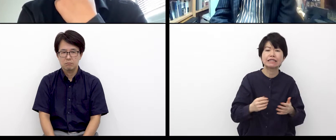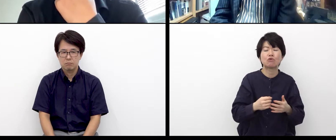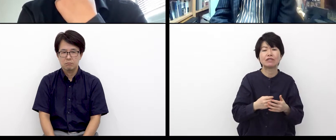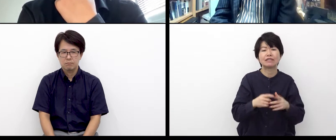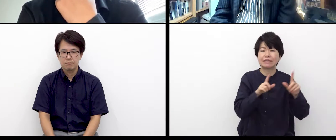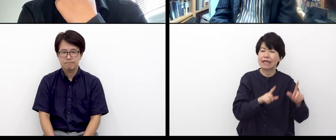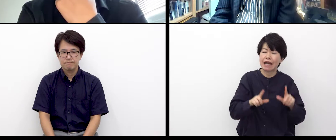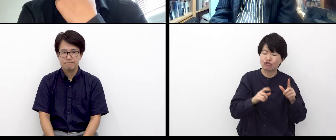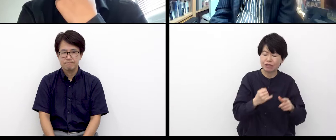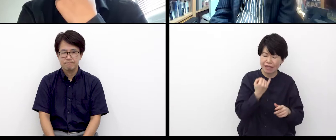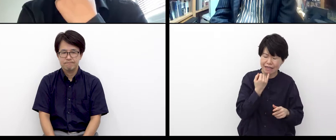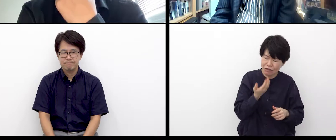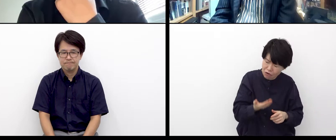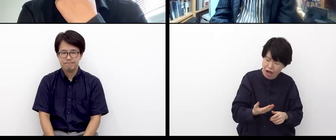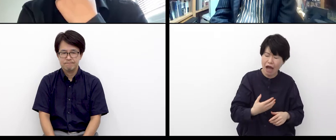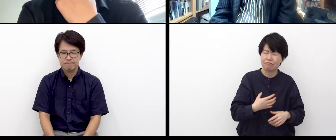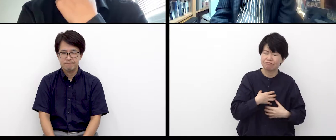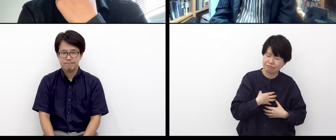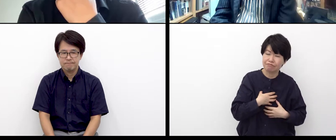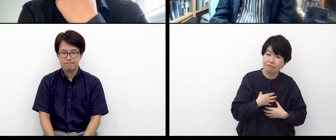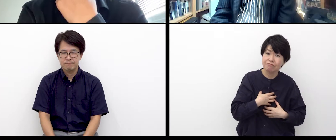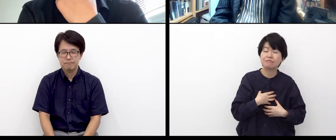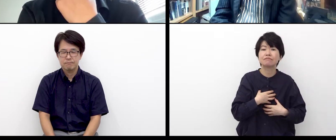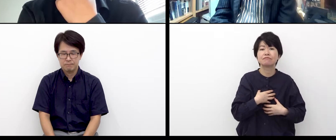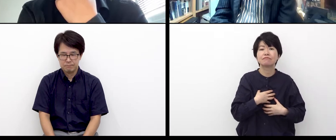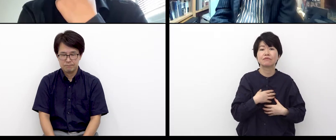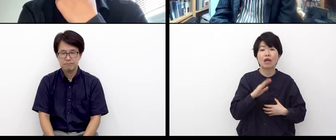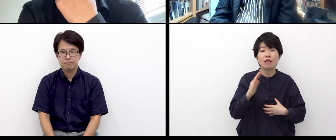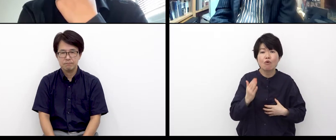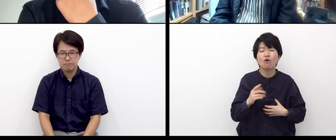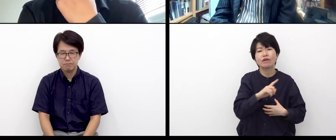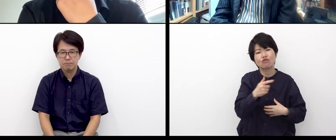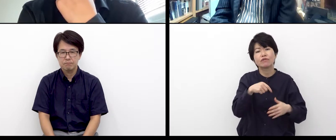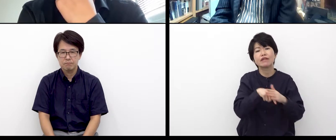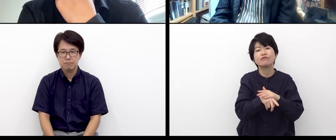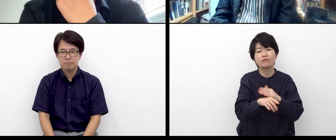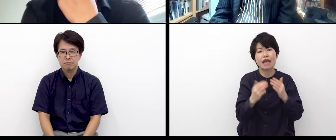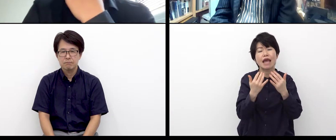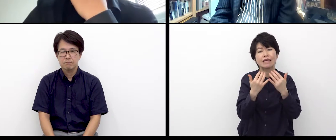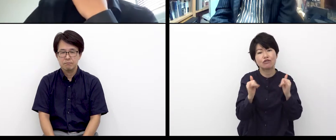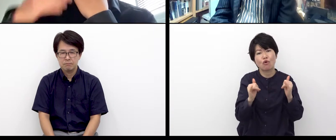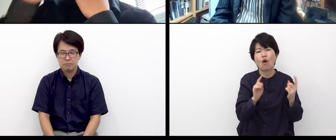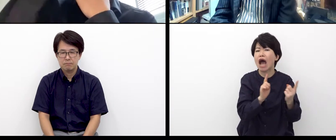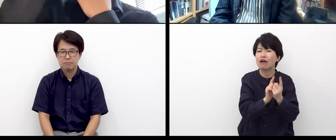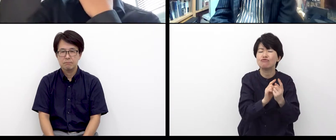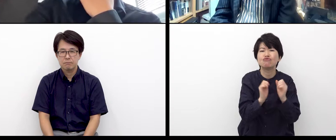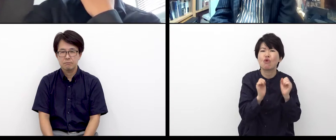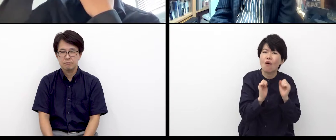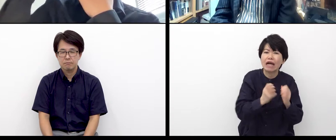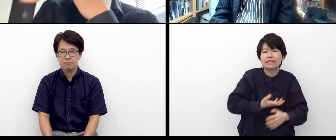But due to a variety of reasons, such as they are scared of other people,